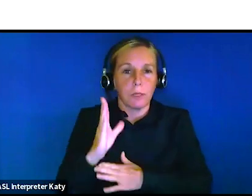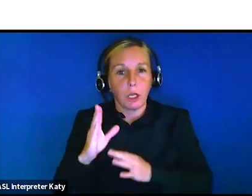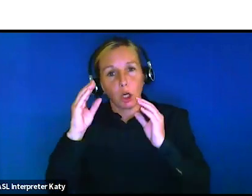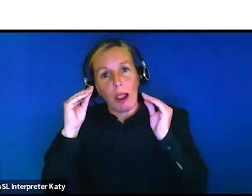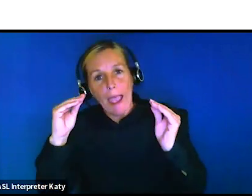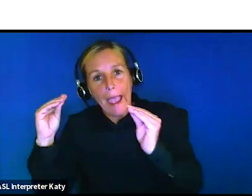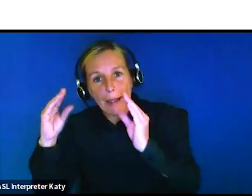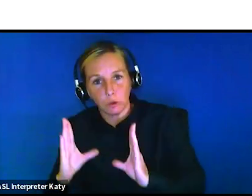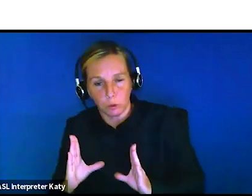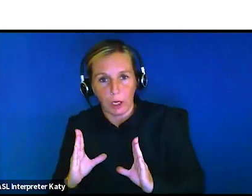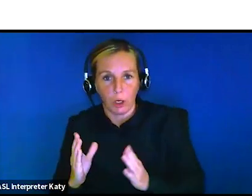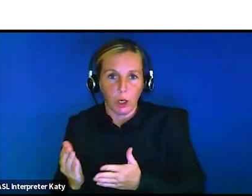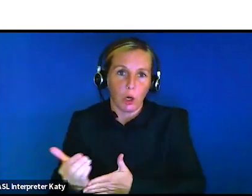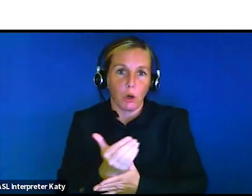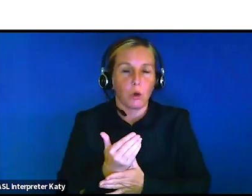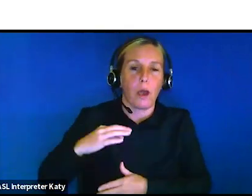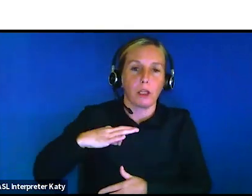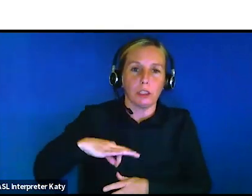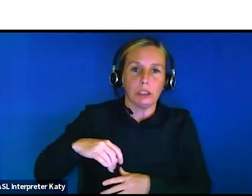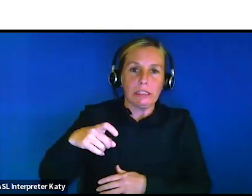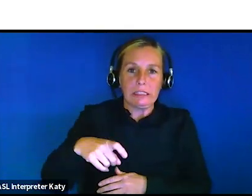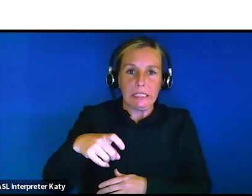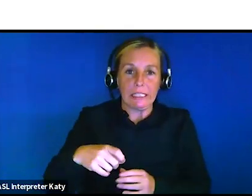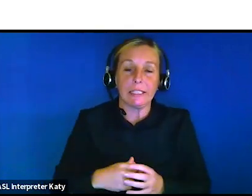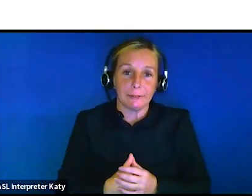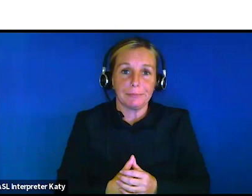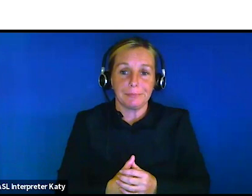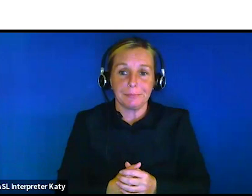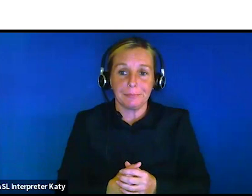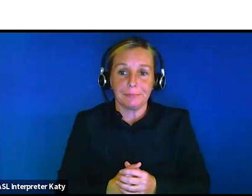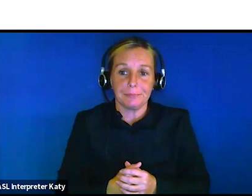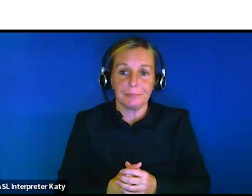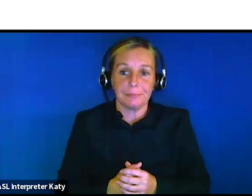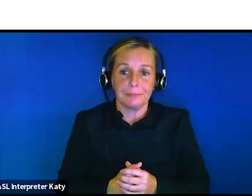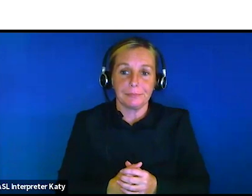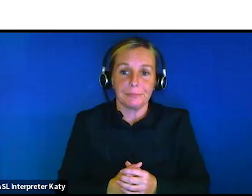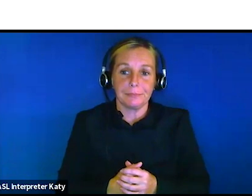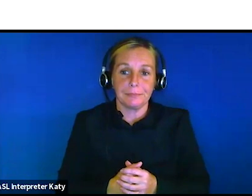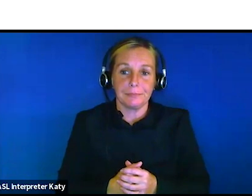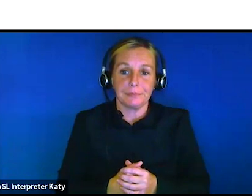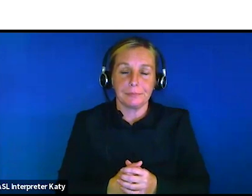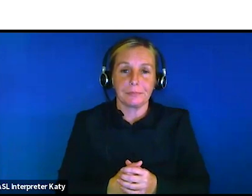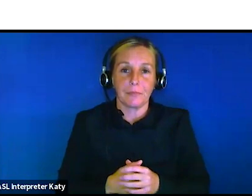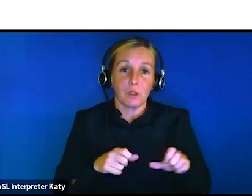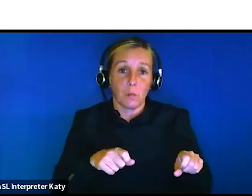necessary to have a platform.